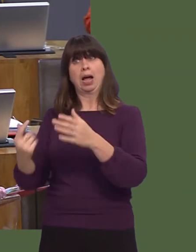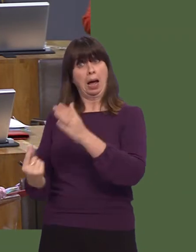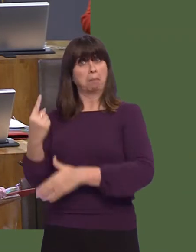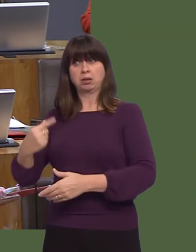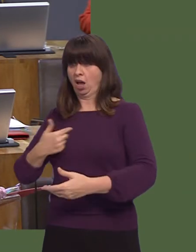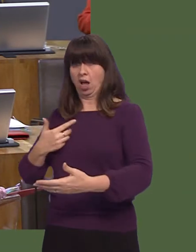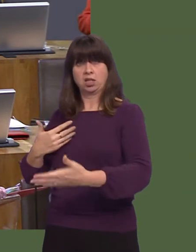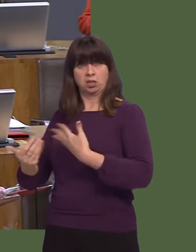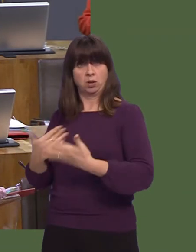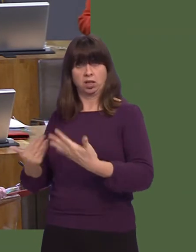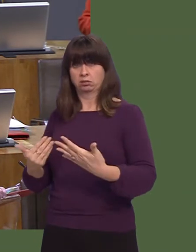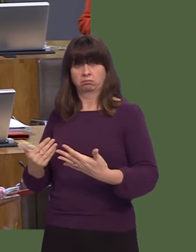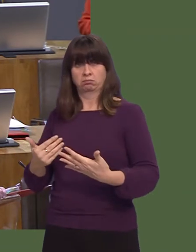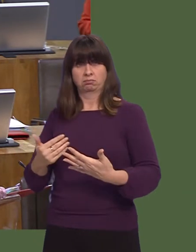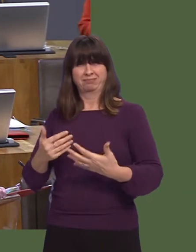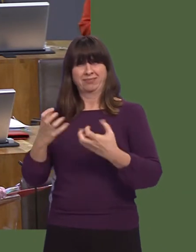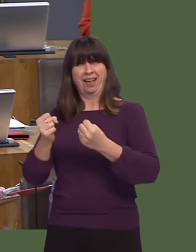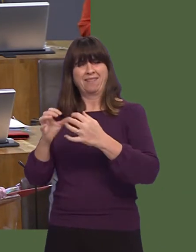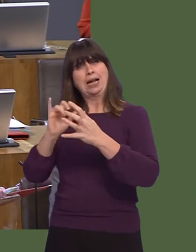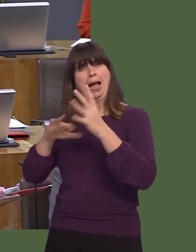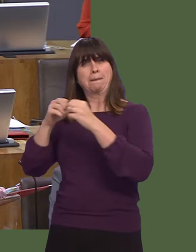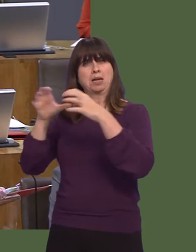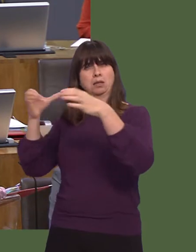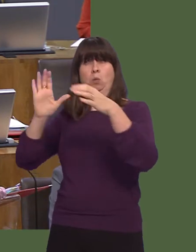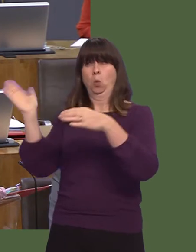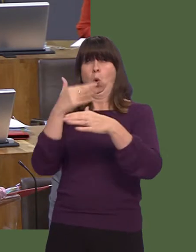dealing with a Cabinet, you have people who are very talented, you have people who feel